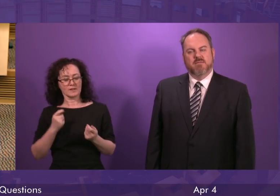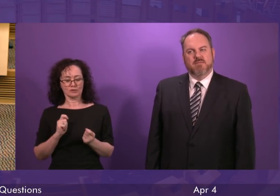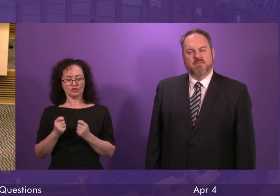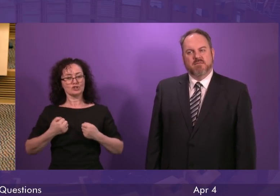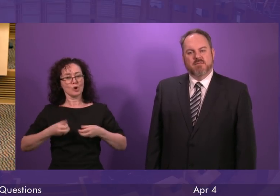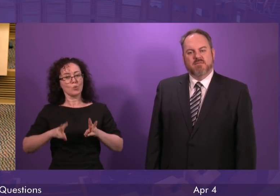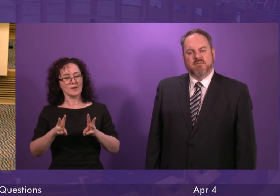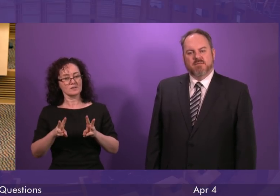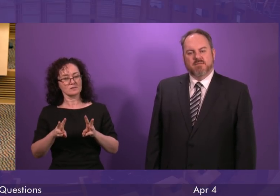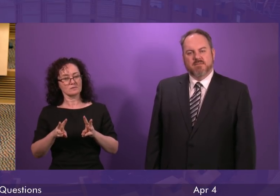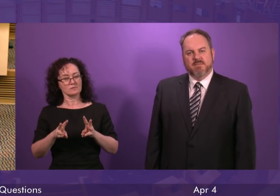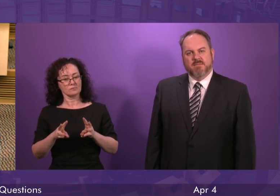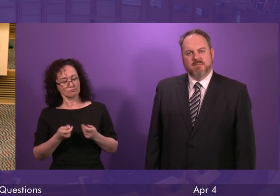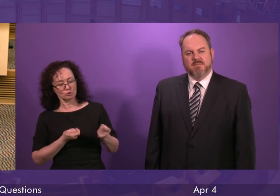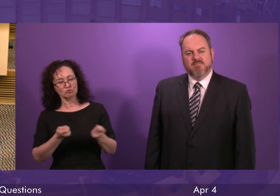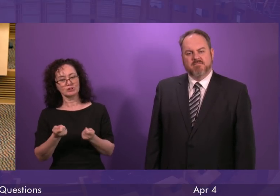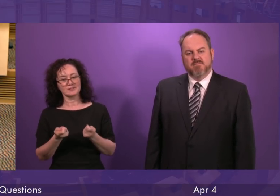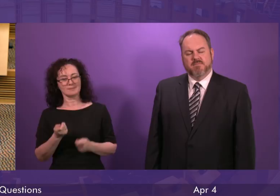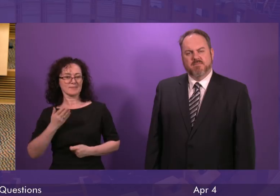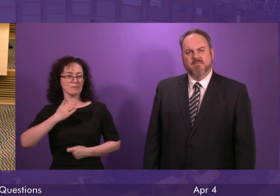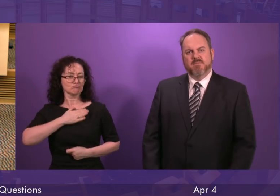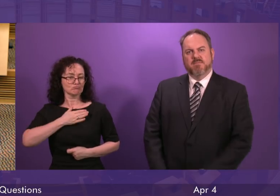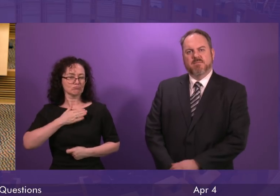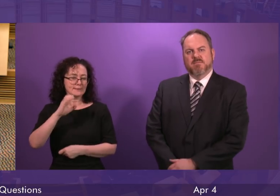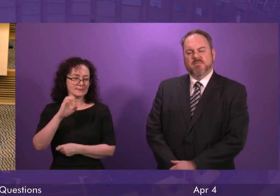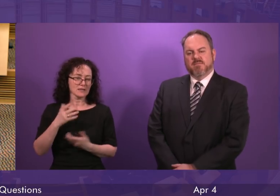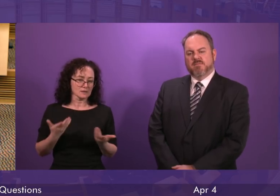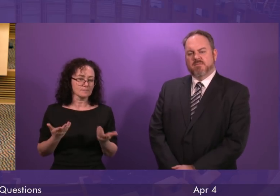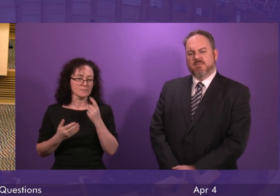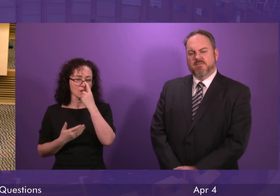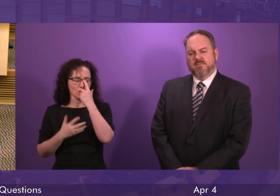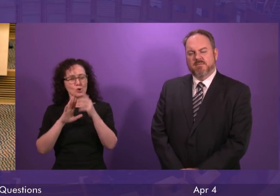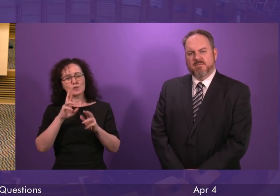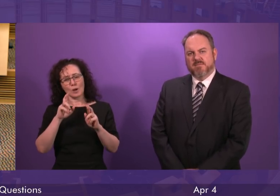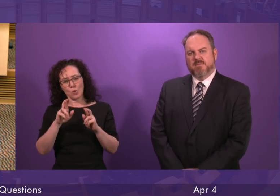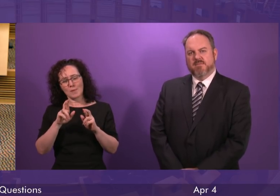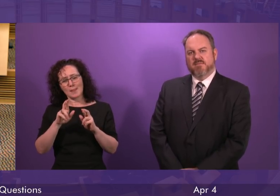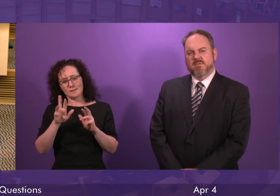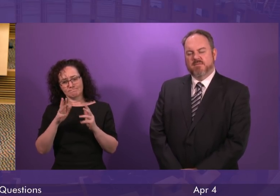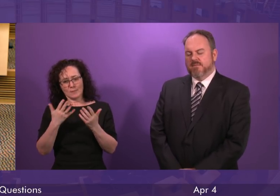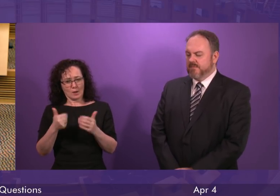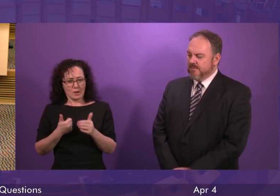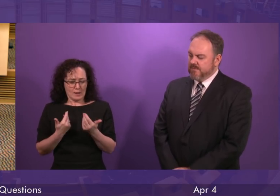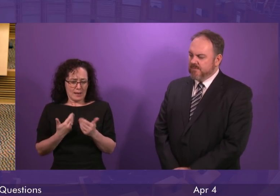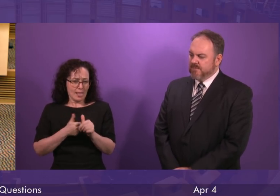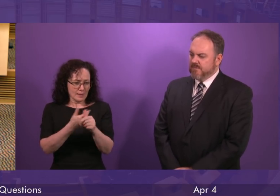treatment, to bring it into line with the rest of Scotland. I hope that that gives some assurance on the particular issue. On the broader issue, variation